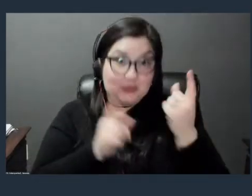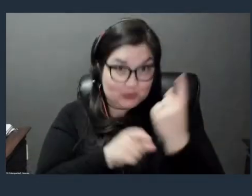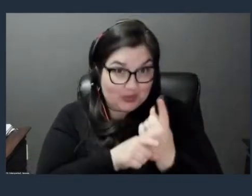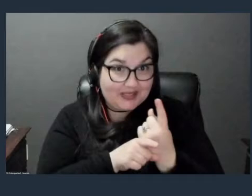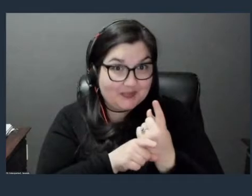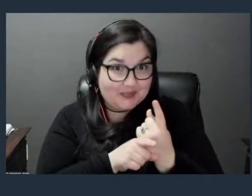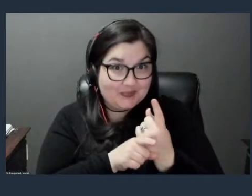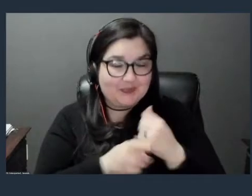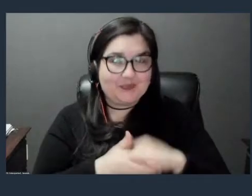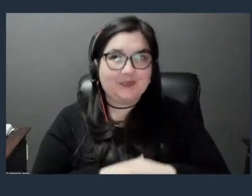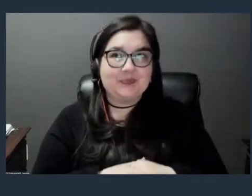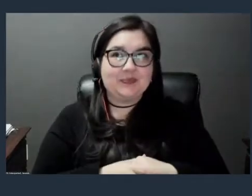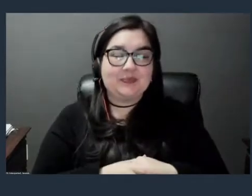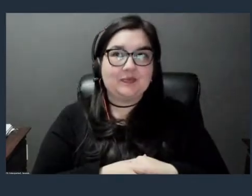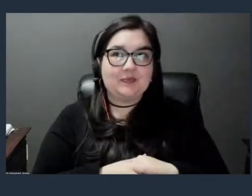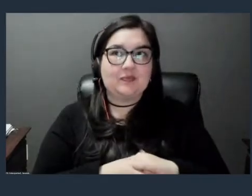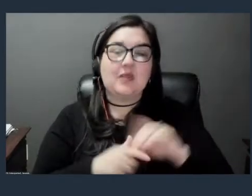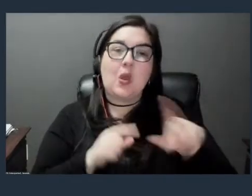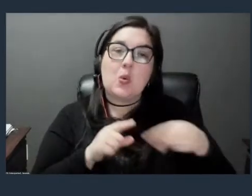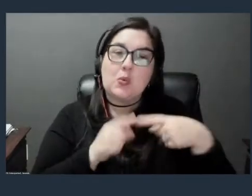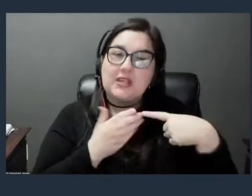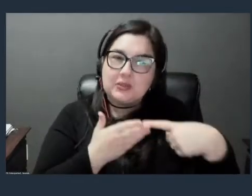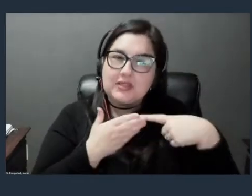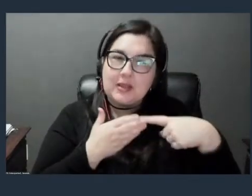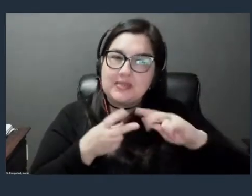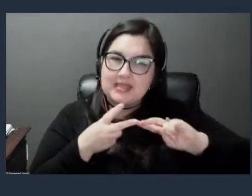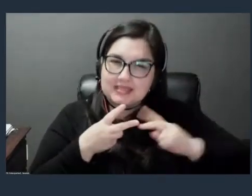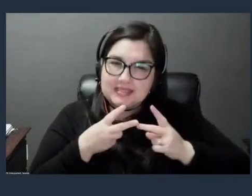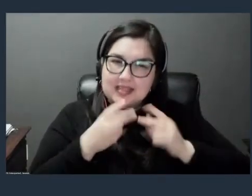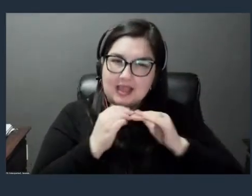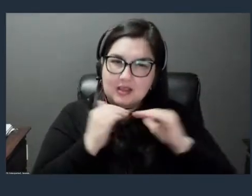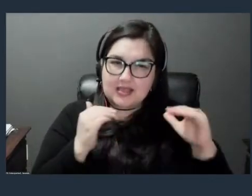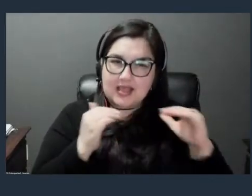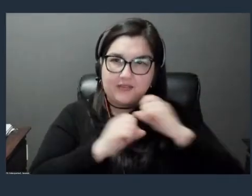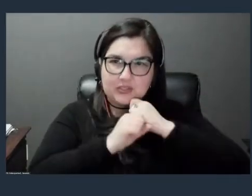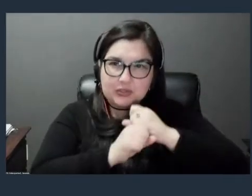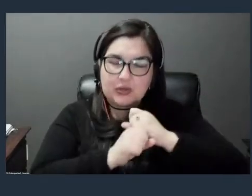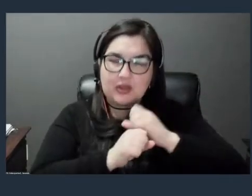When you talk about that second level of securing a data lake of data as data,